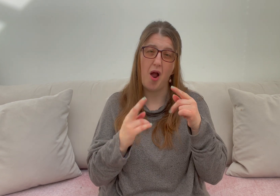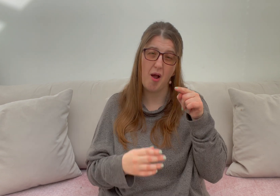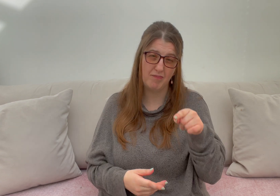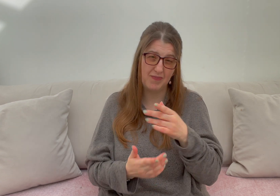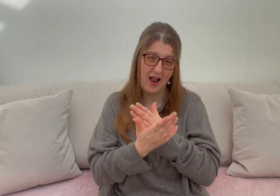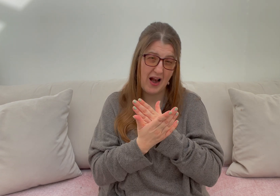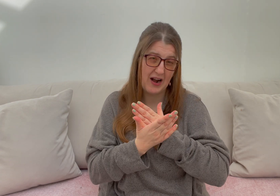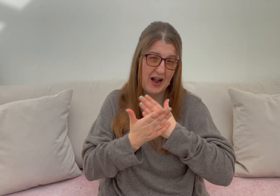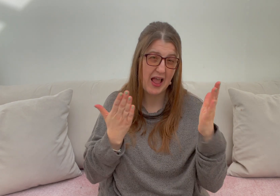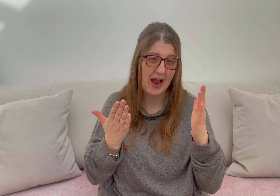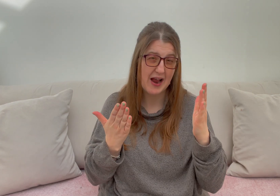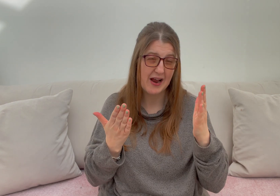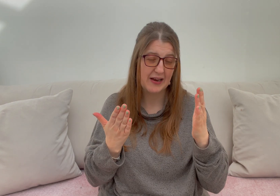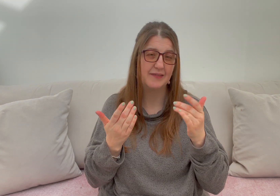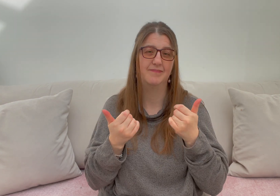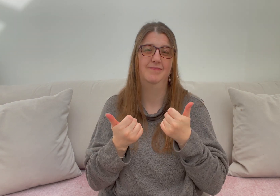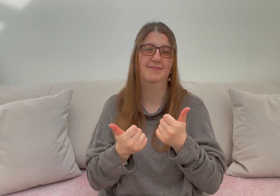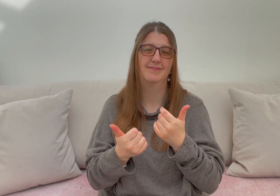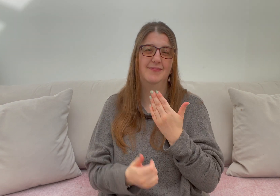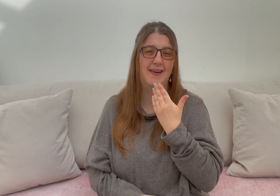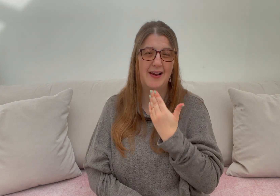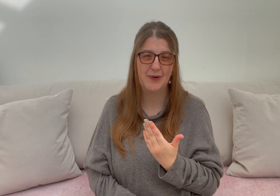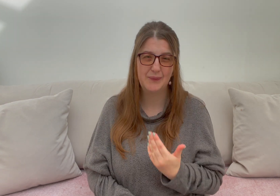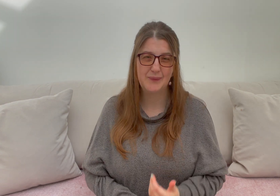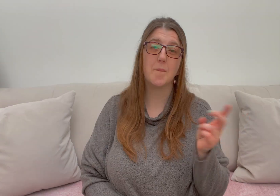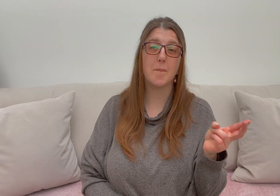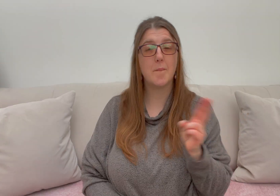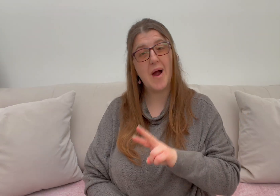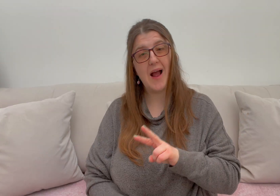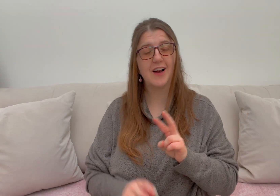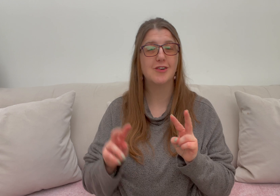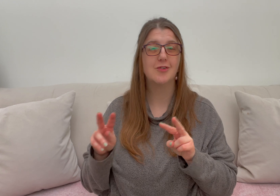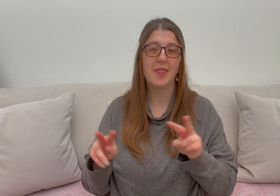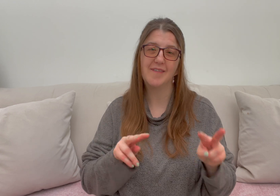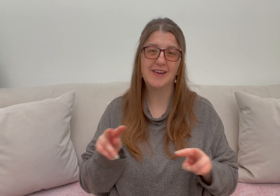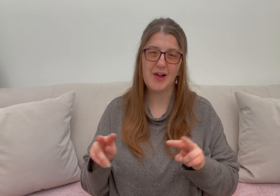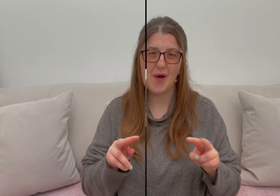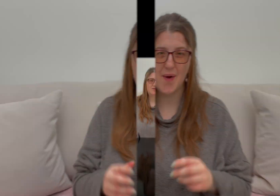Hope this is clear, thank you for listening. Back to the video.